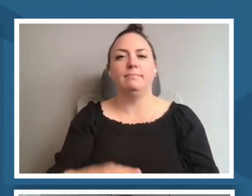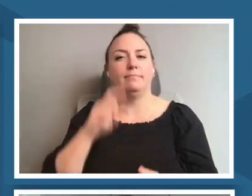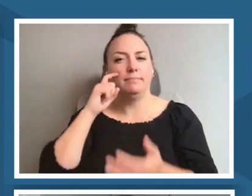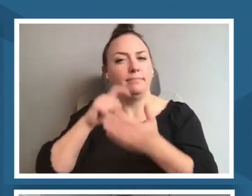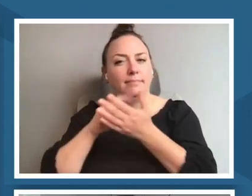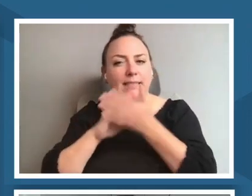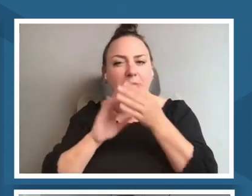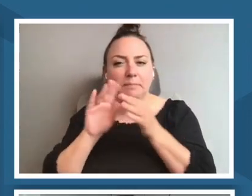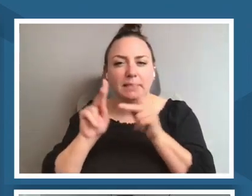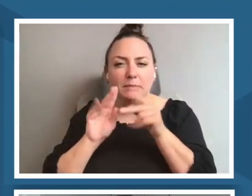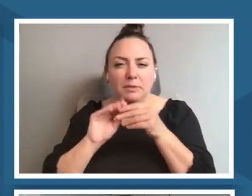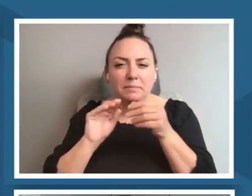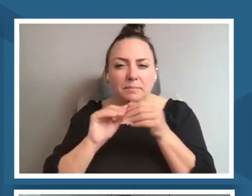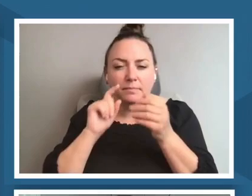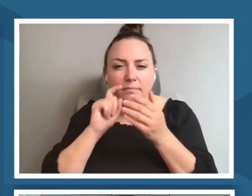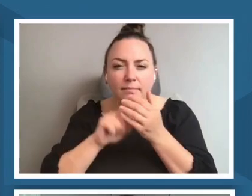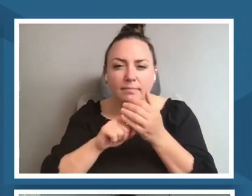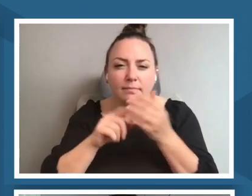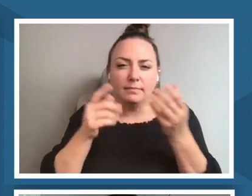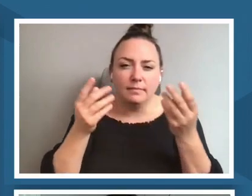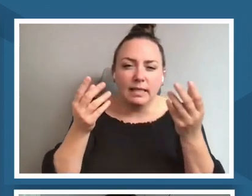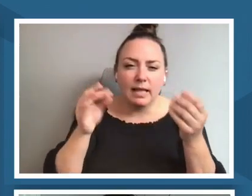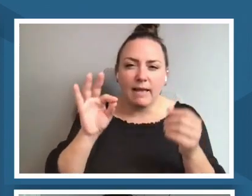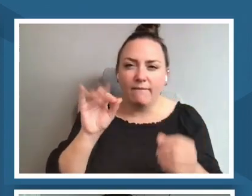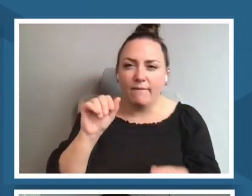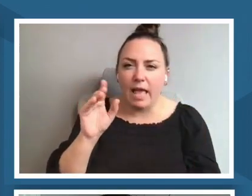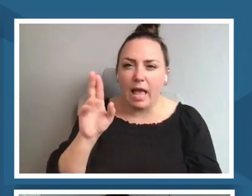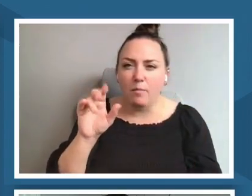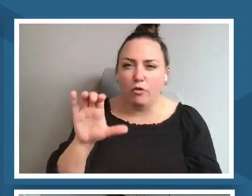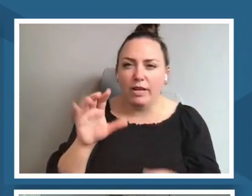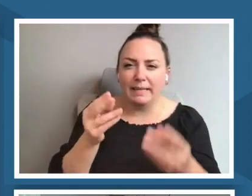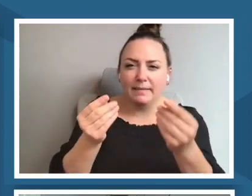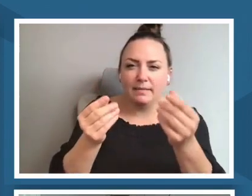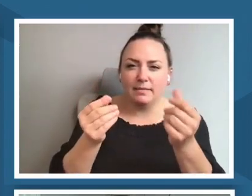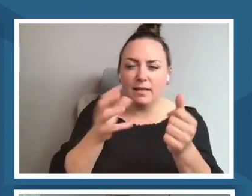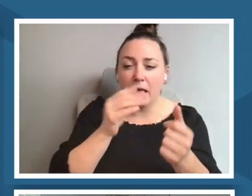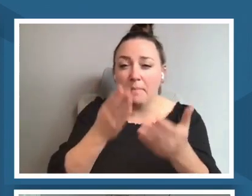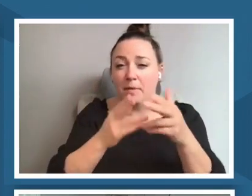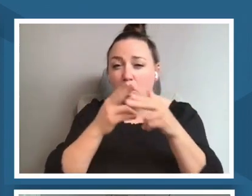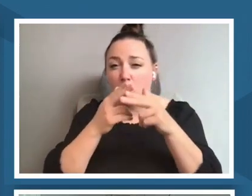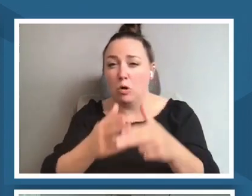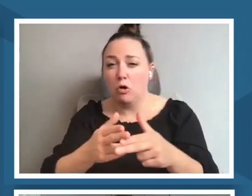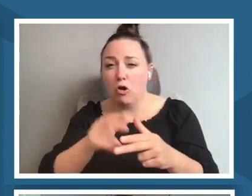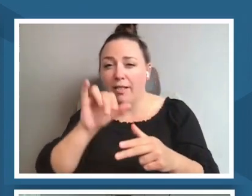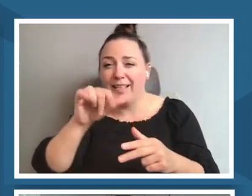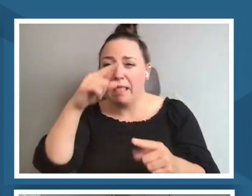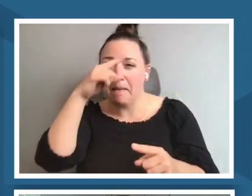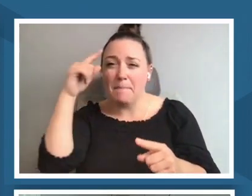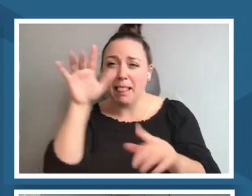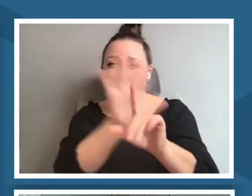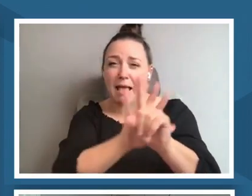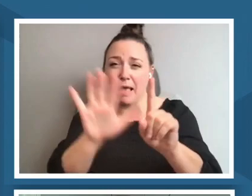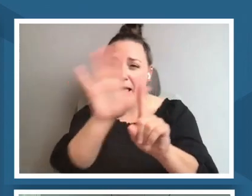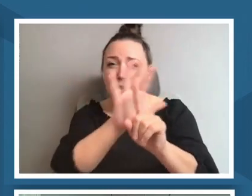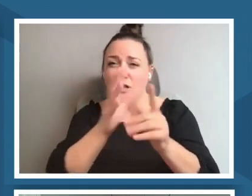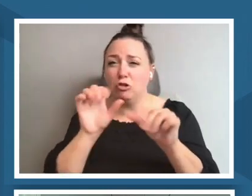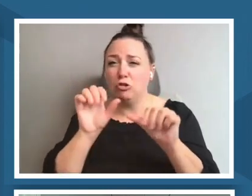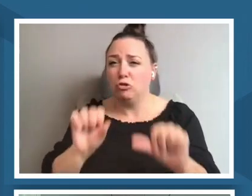the fabric and calling this black space perhaps shadows or smoke